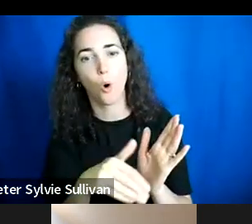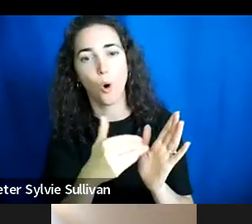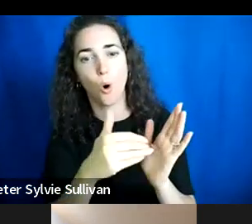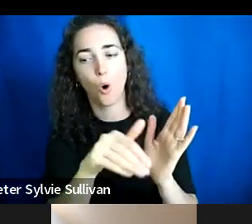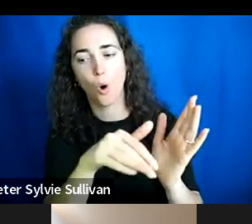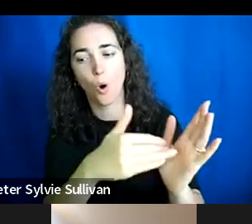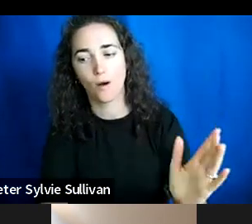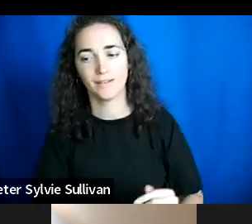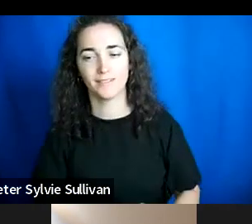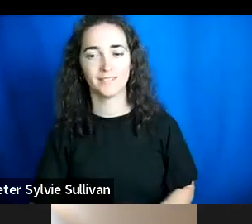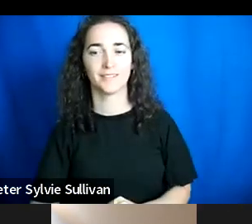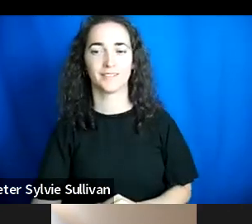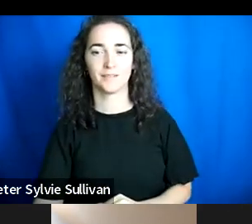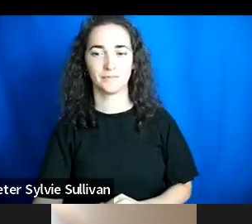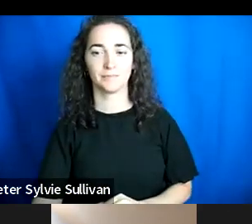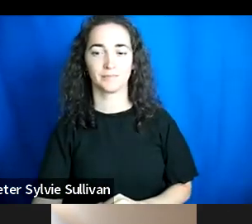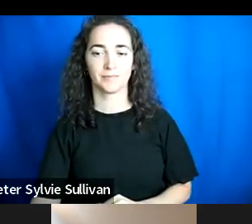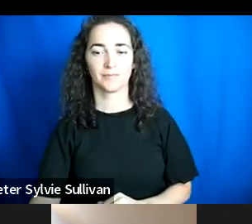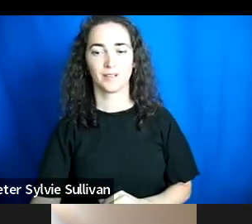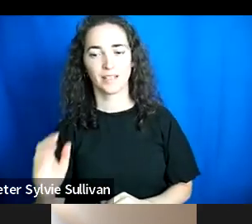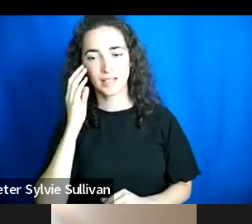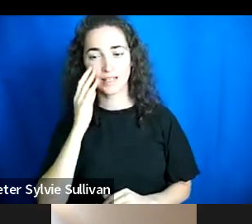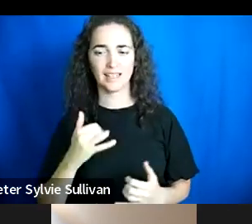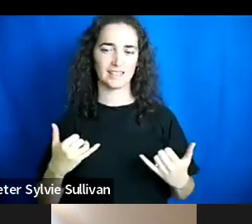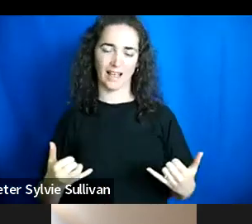So, even though I think it's it doesn't seem like a reward.